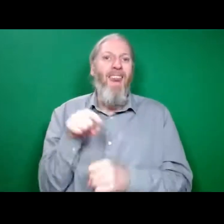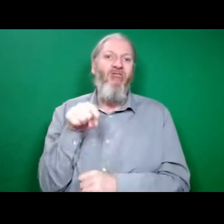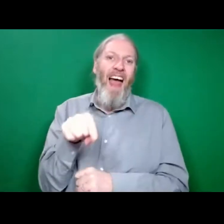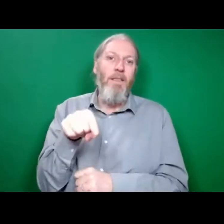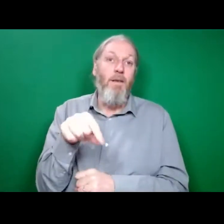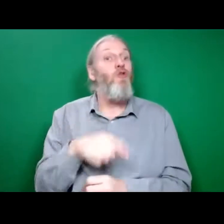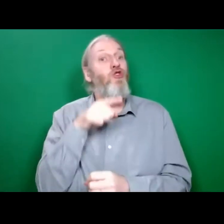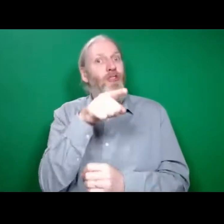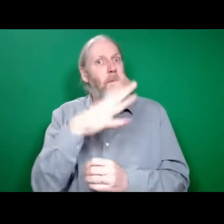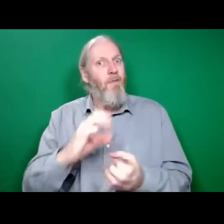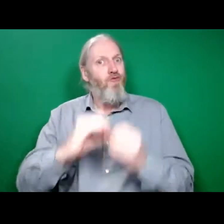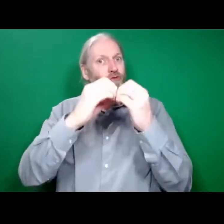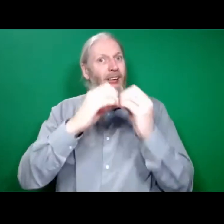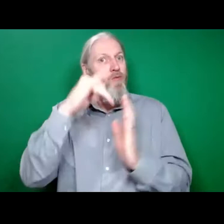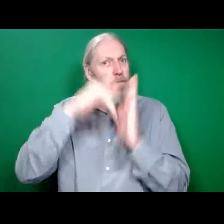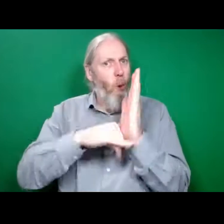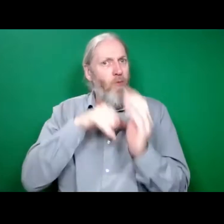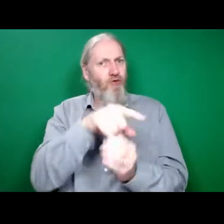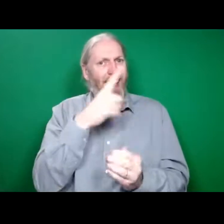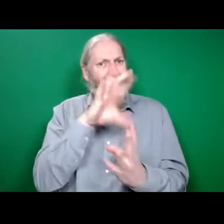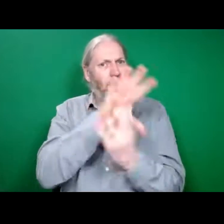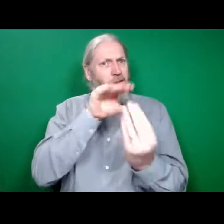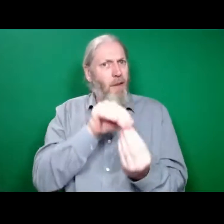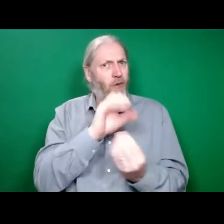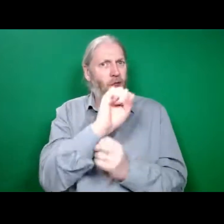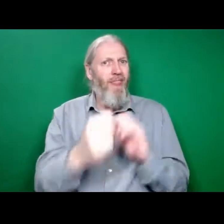all of those wonderful heritage assets and how do we